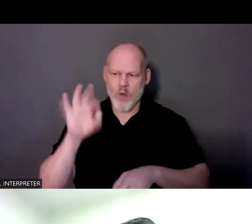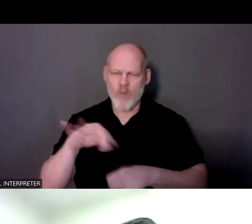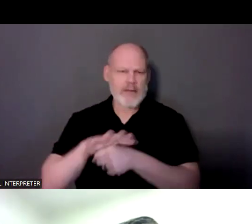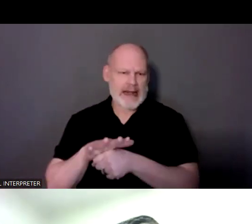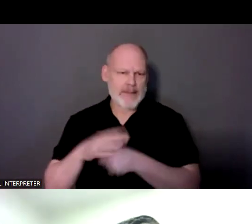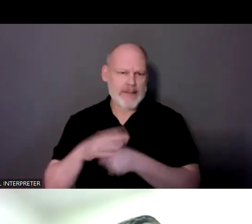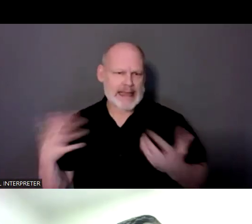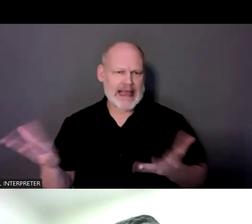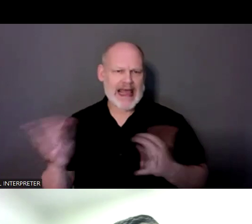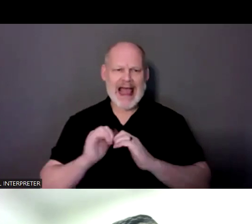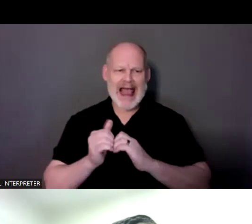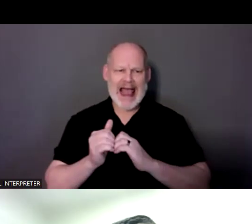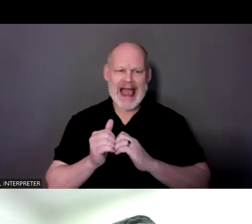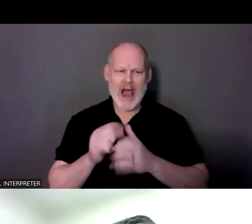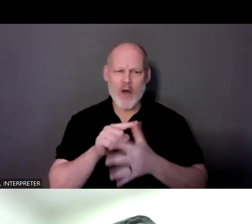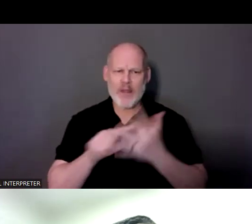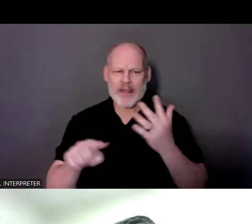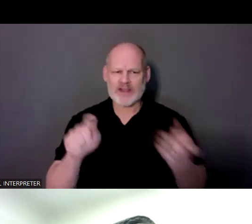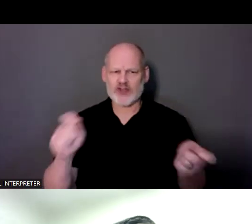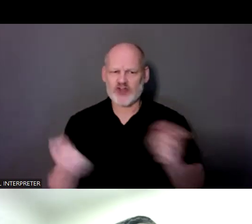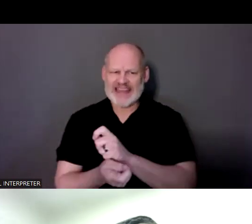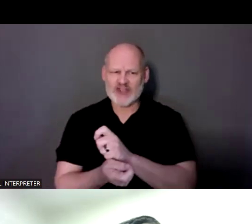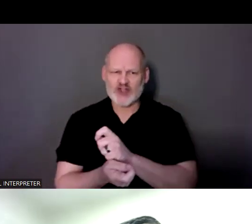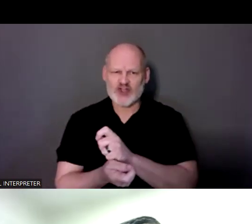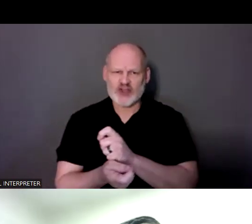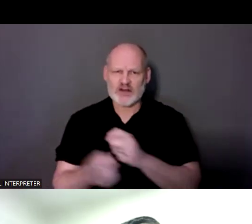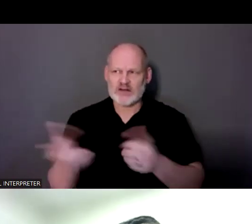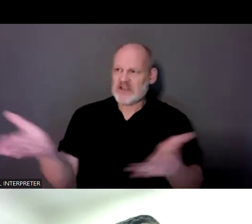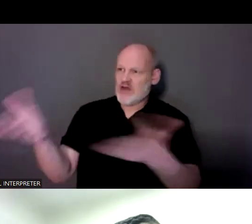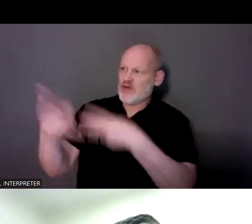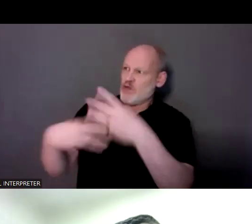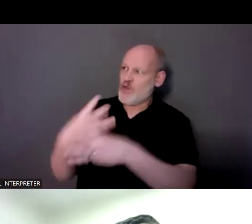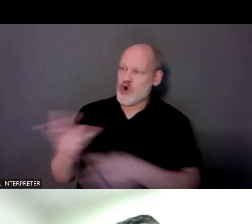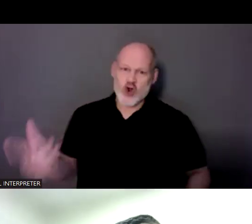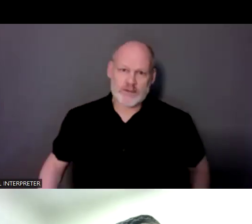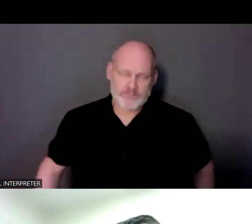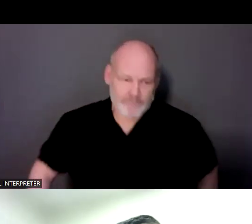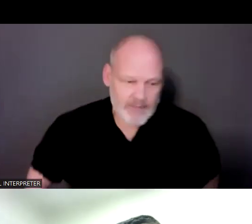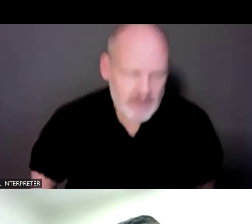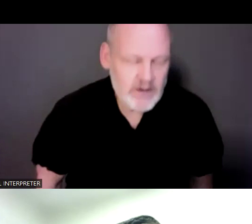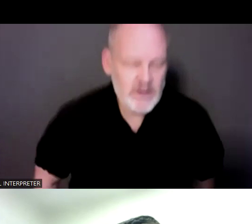things have changed in the world, you know, dealing with high schoolers there's lots of